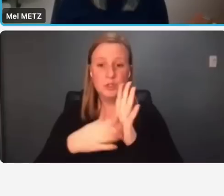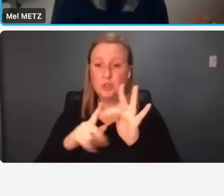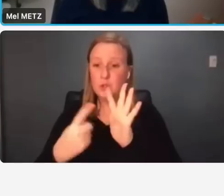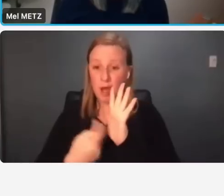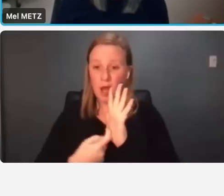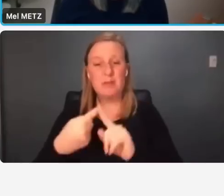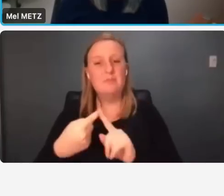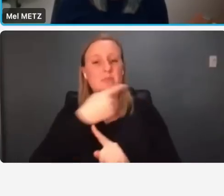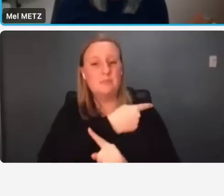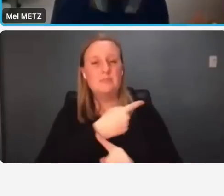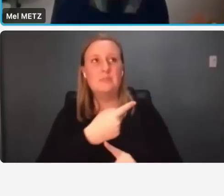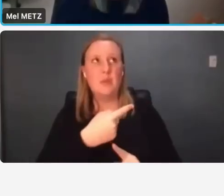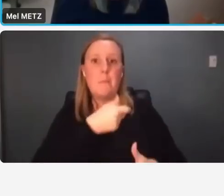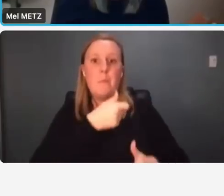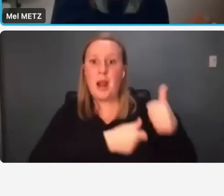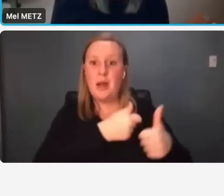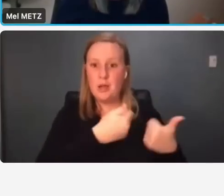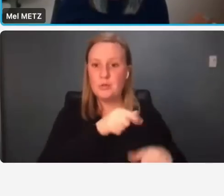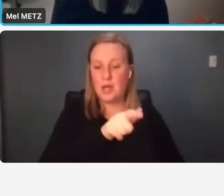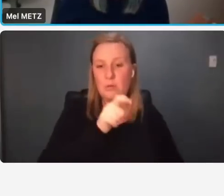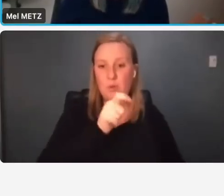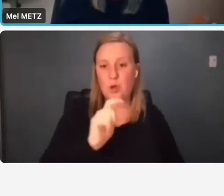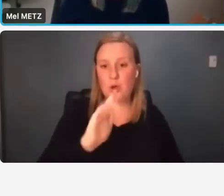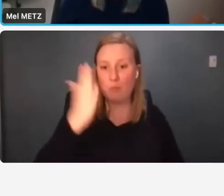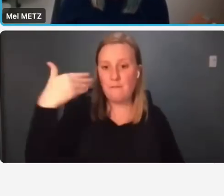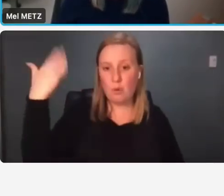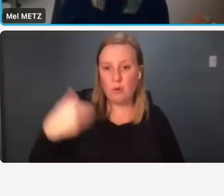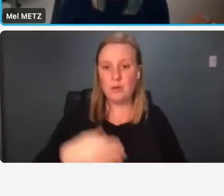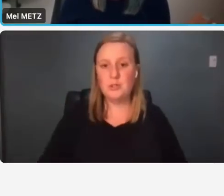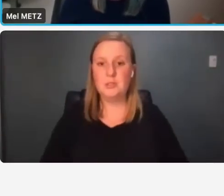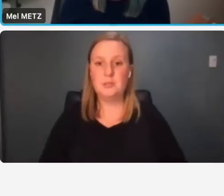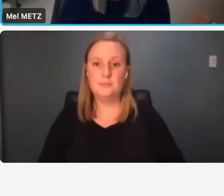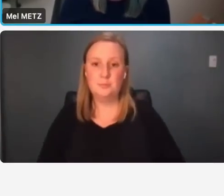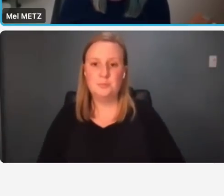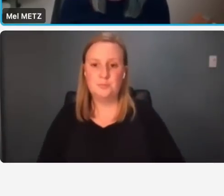time to use that, because they said that older people